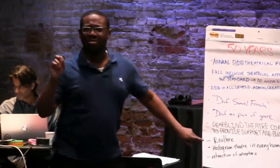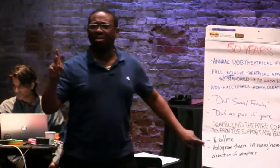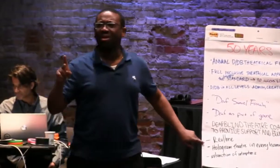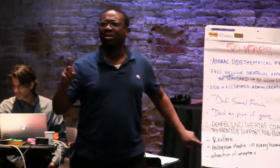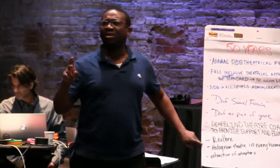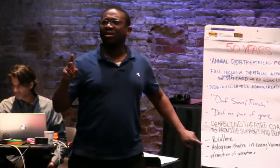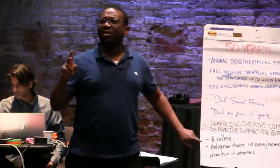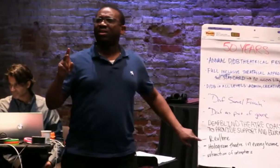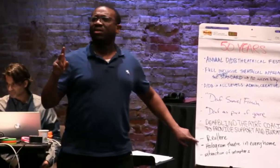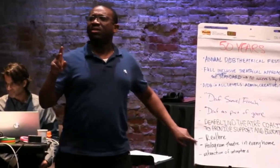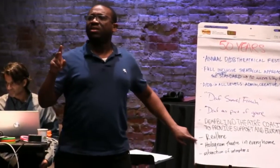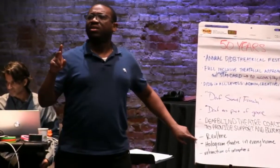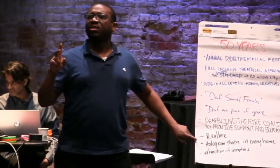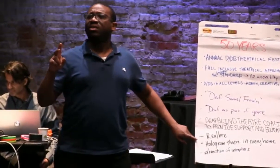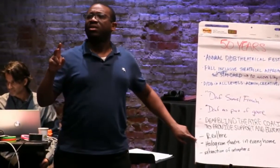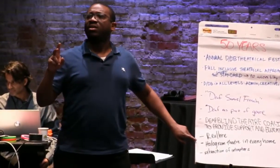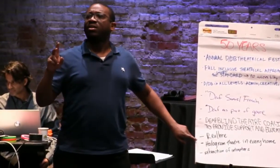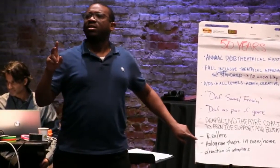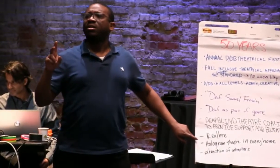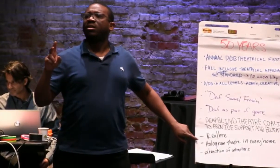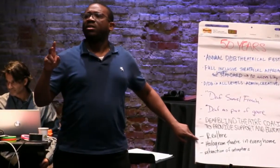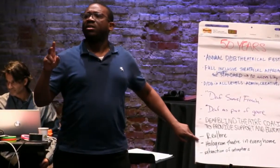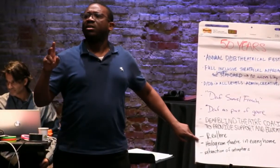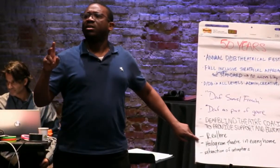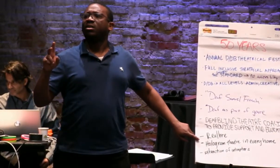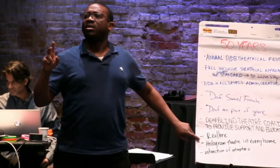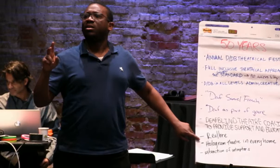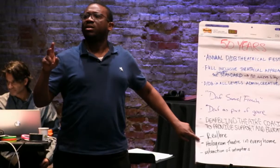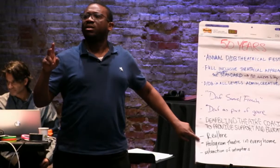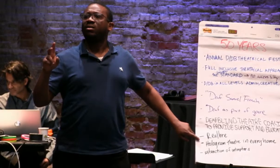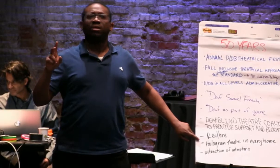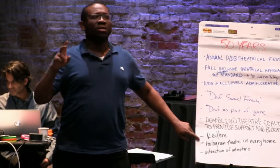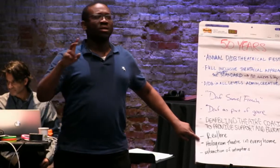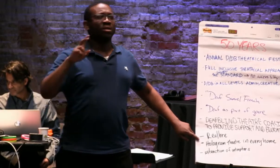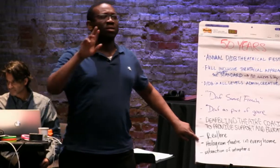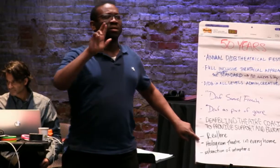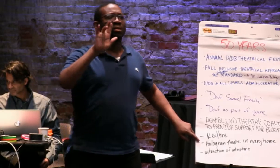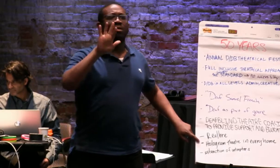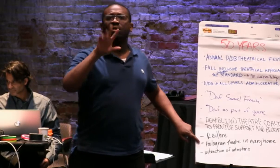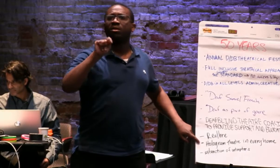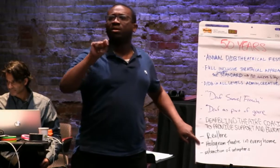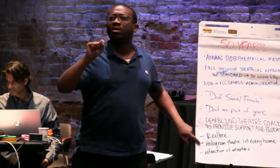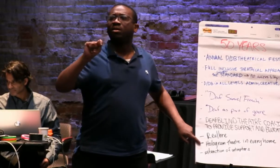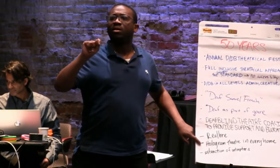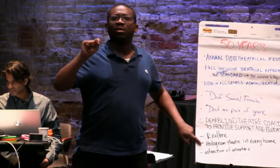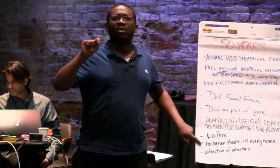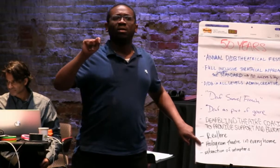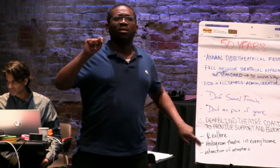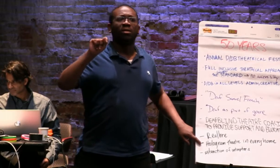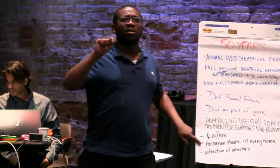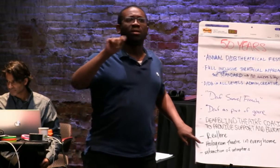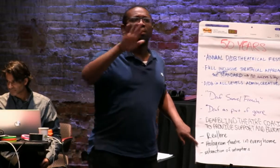No, but what was this here? Real theater. Get Robert. Robert?